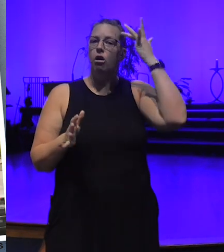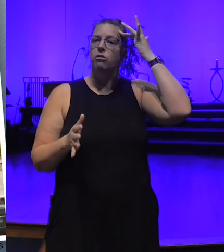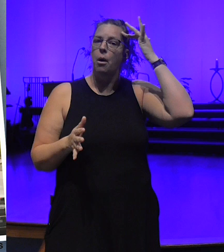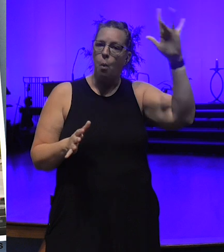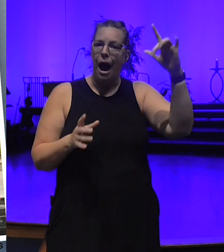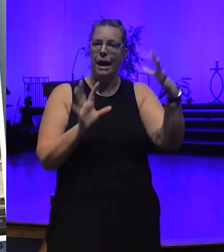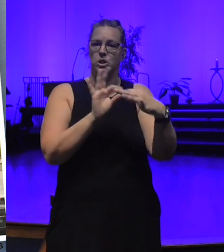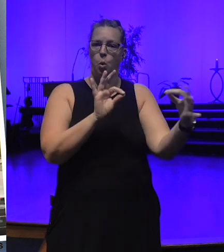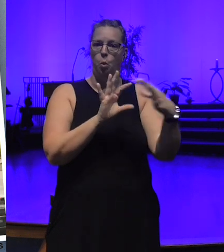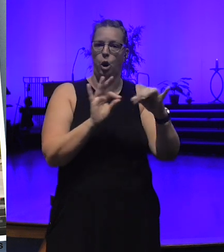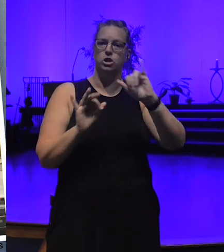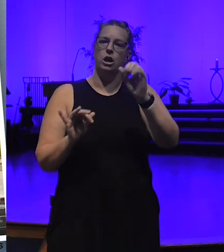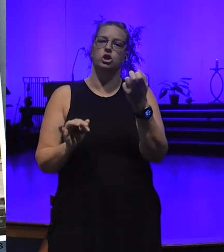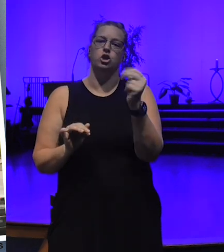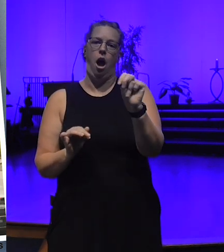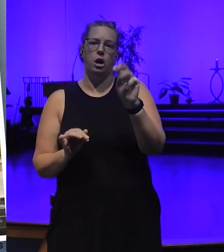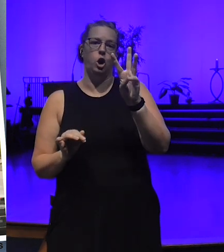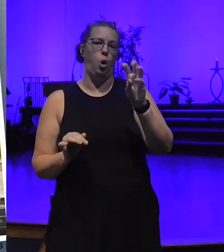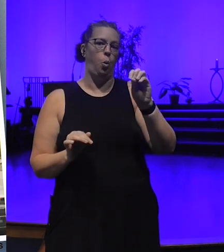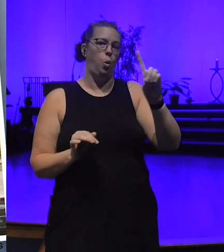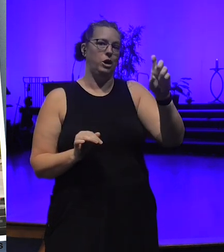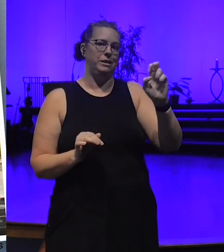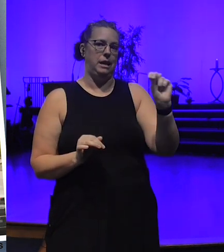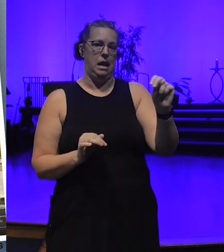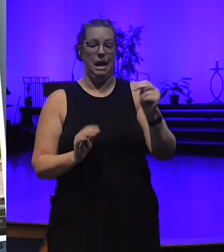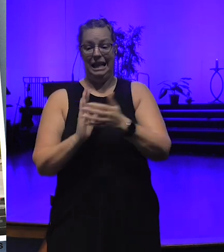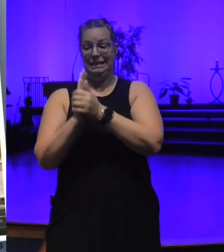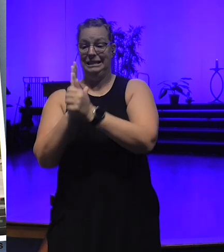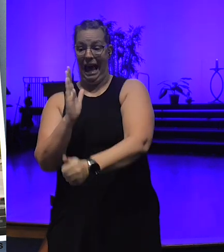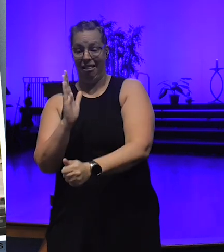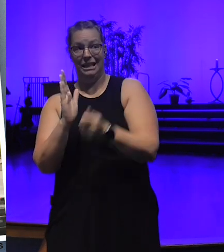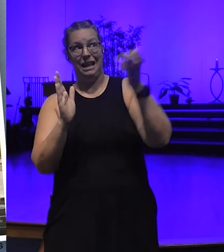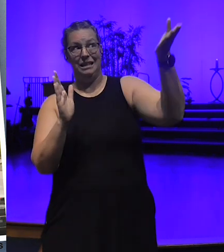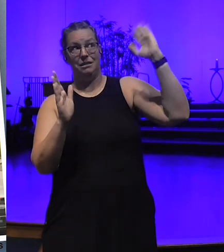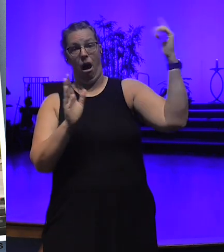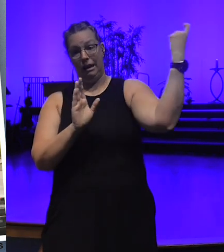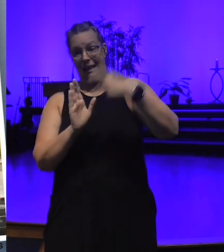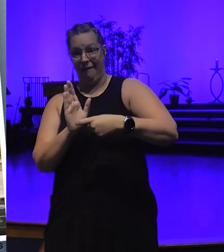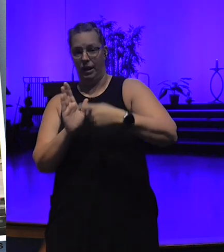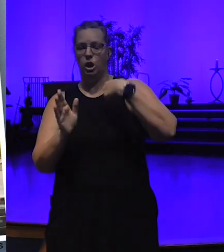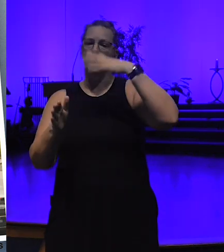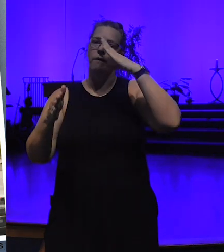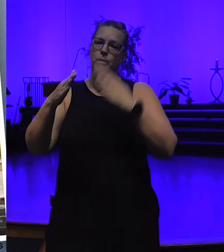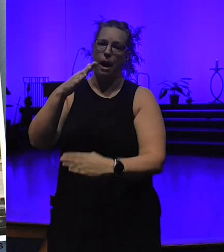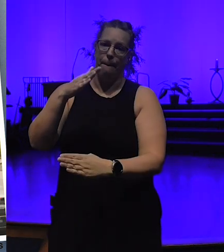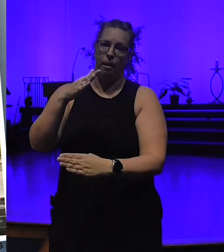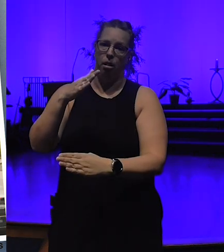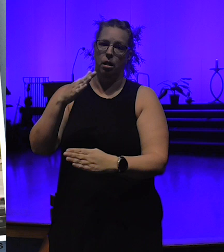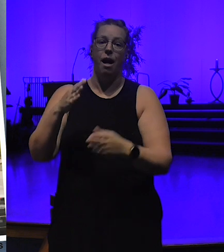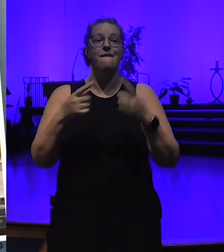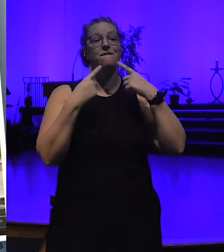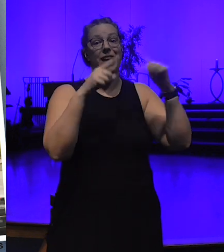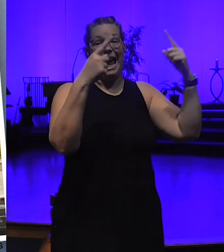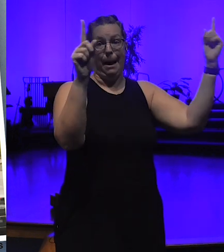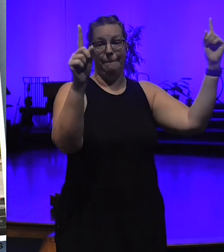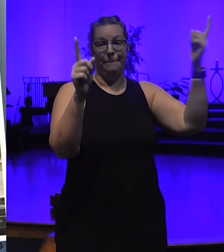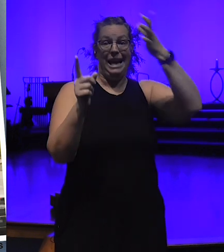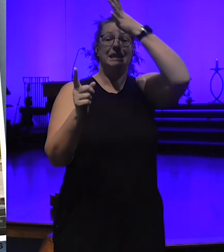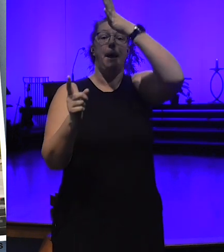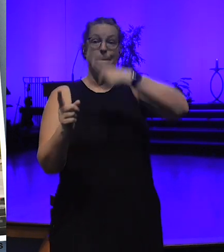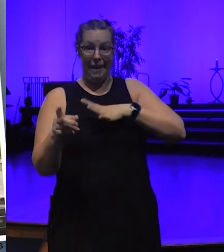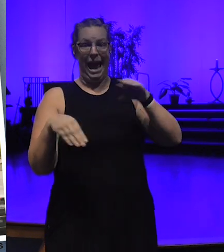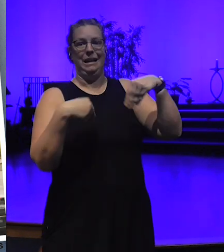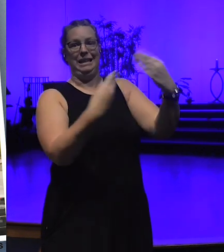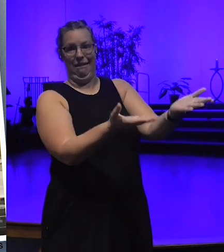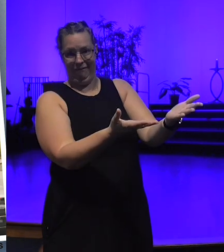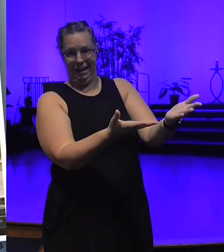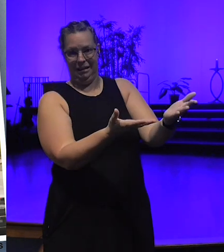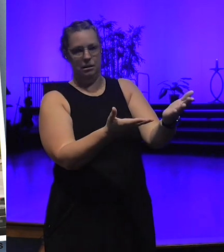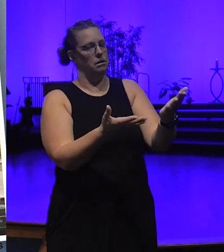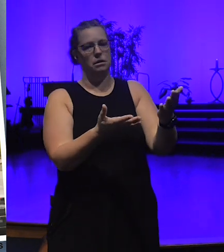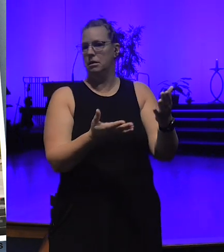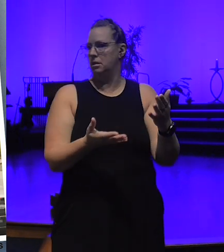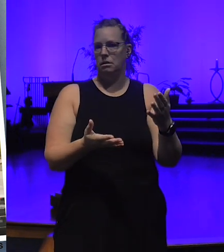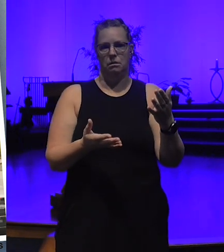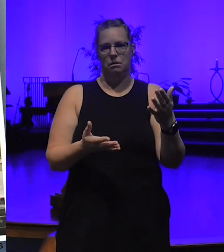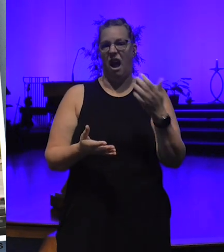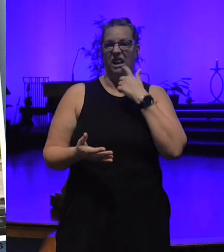Wooden who said Talent is god-given be humble Fame is maniv be grateful conceit is self-given